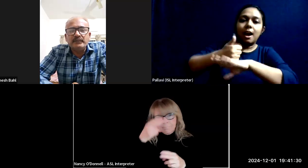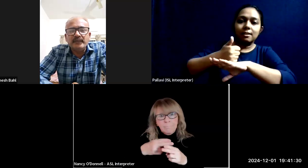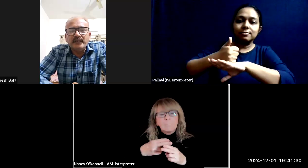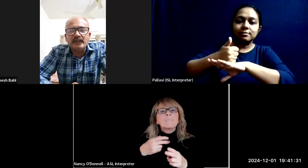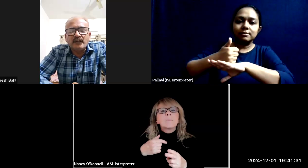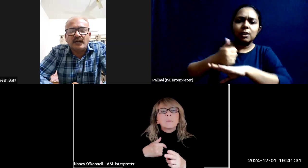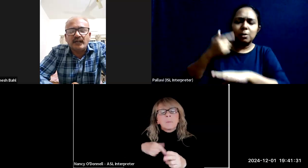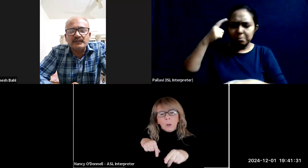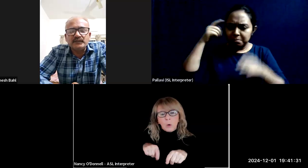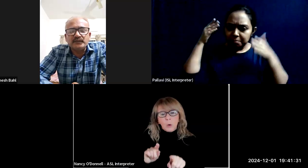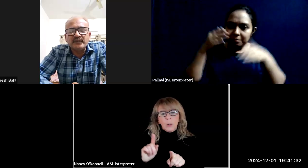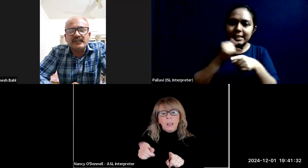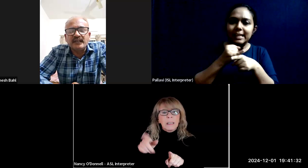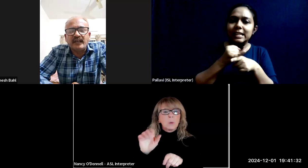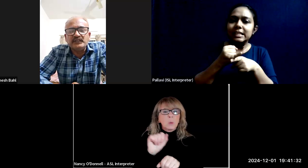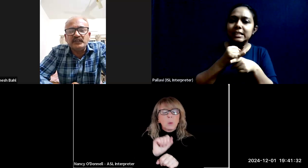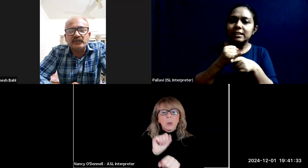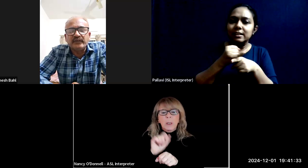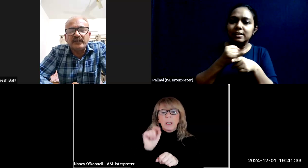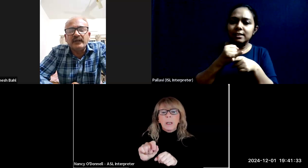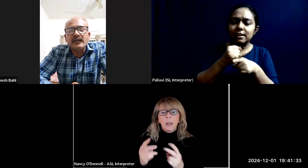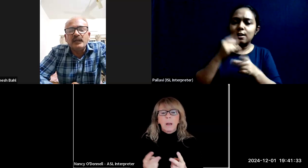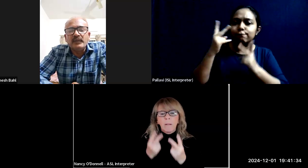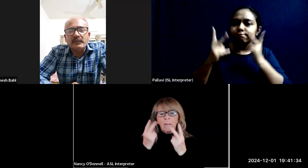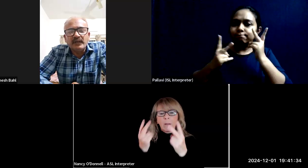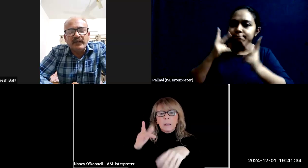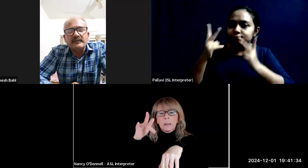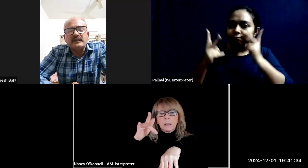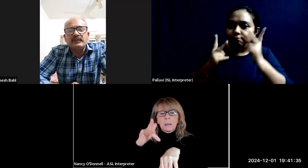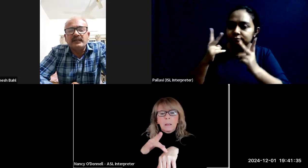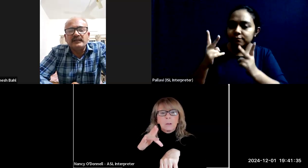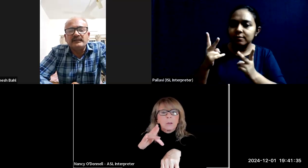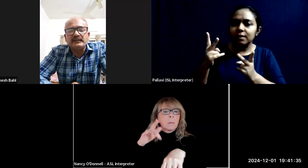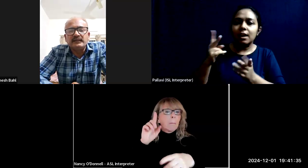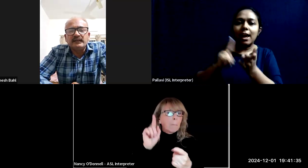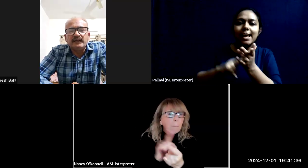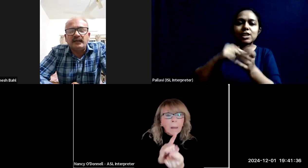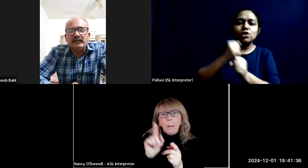he got a chance to visit an NGO with people with disabilities.